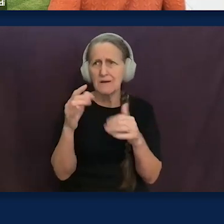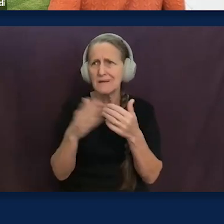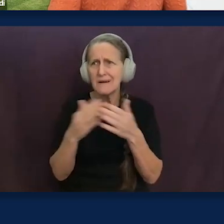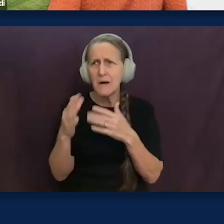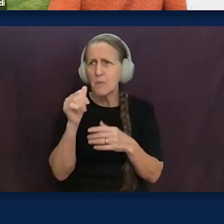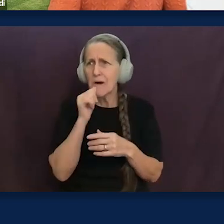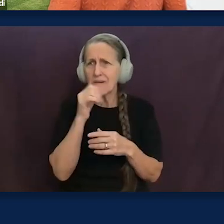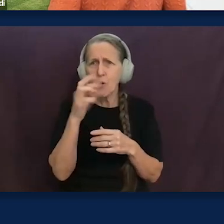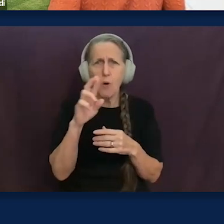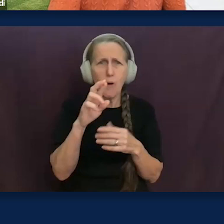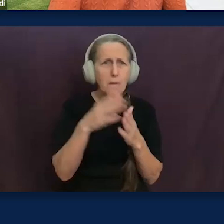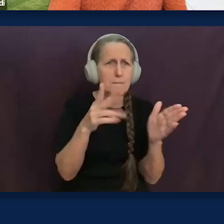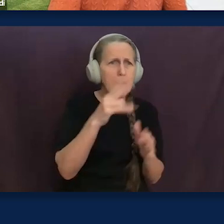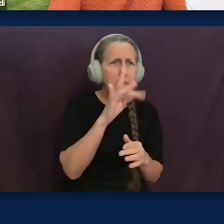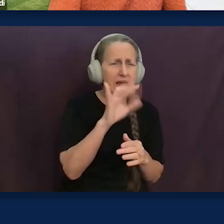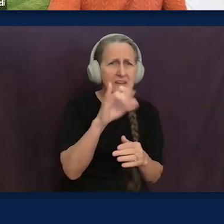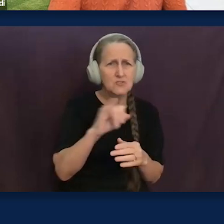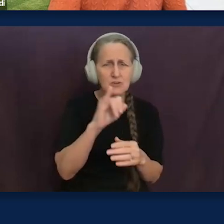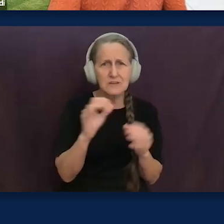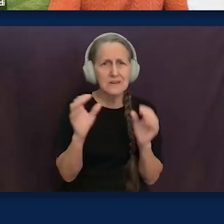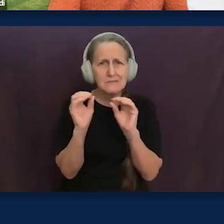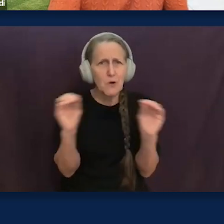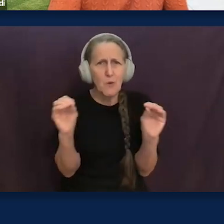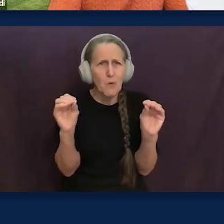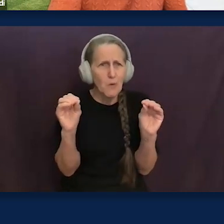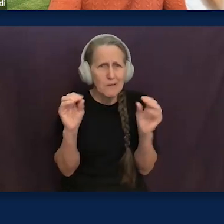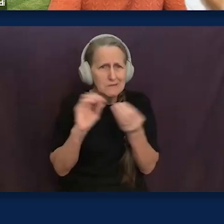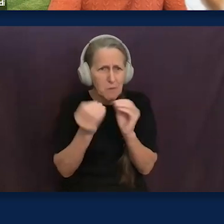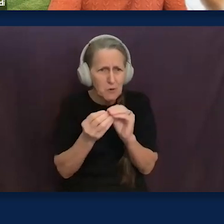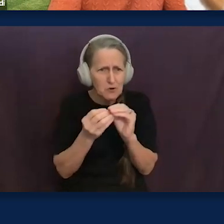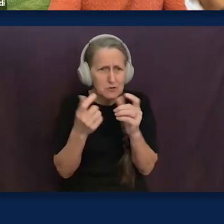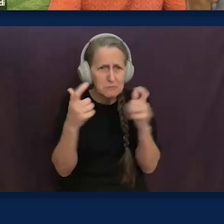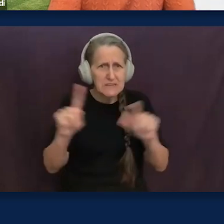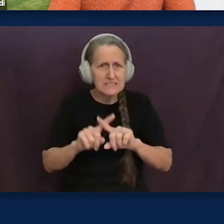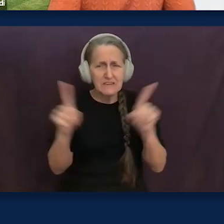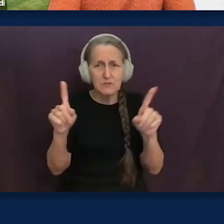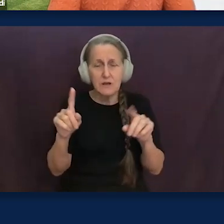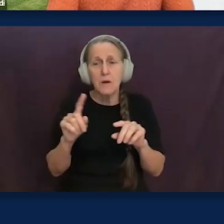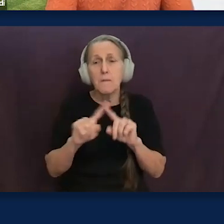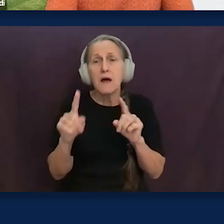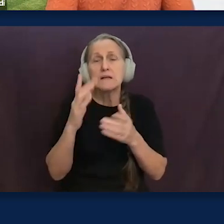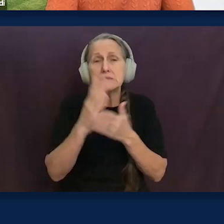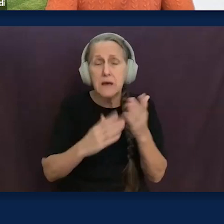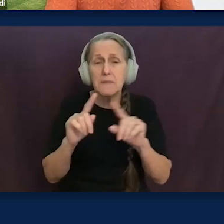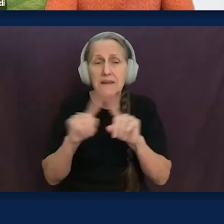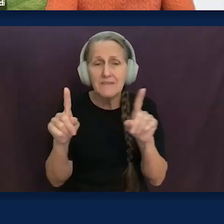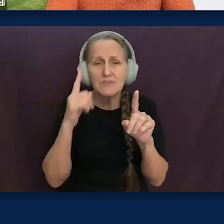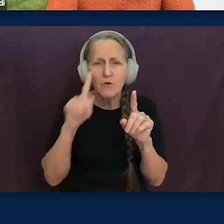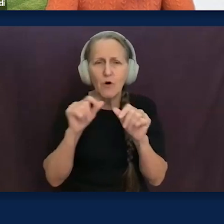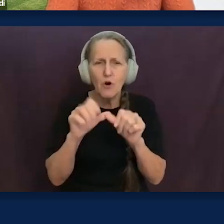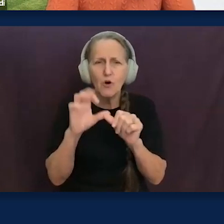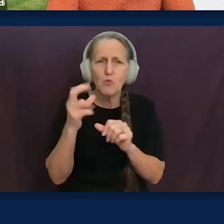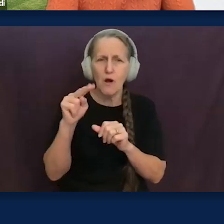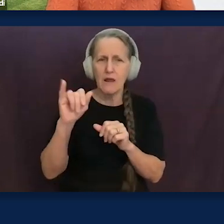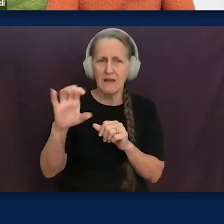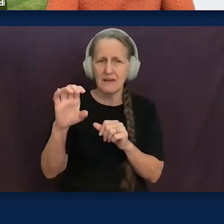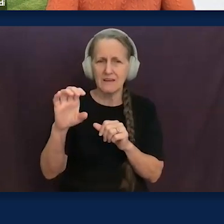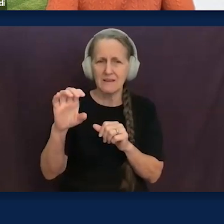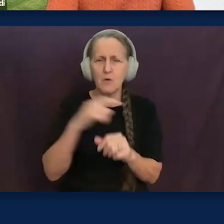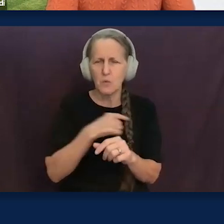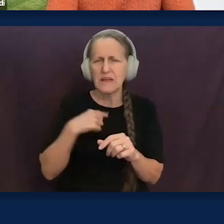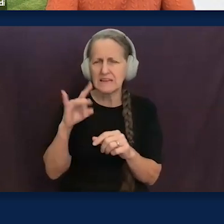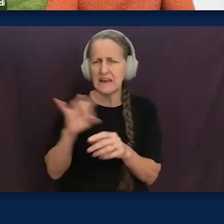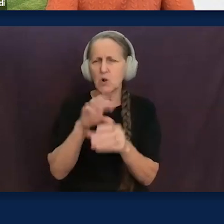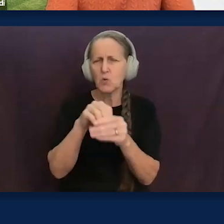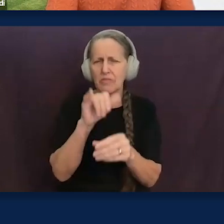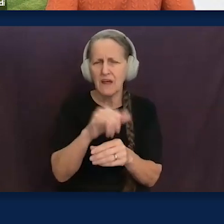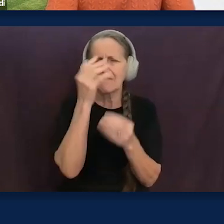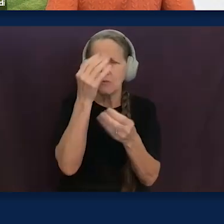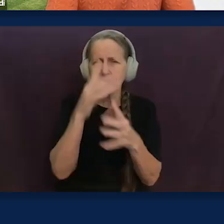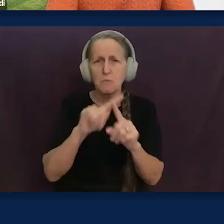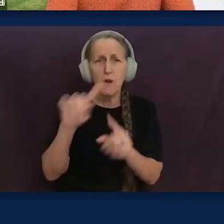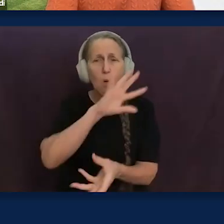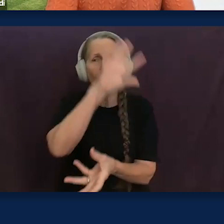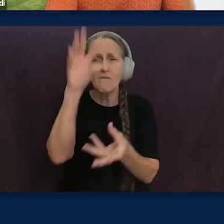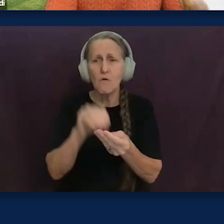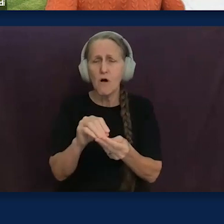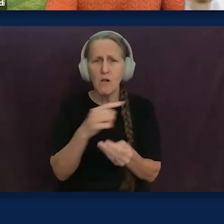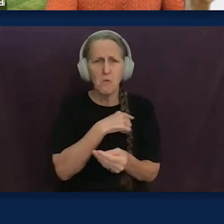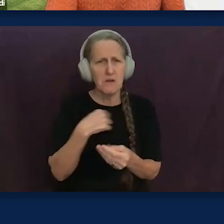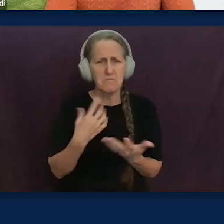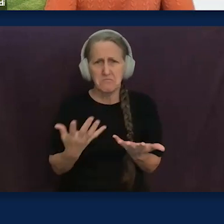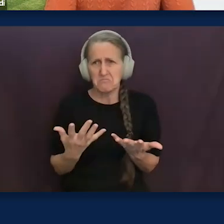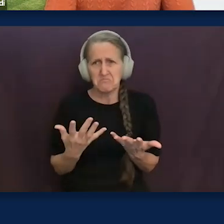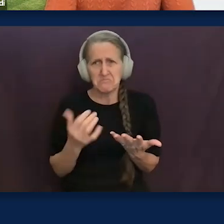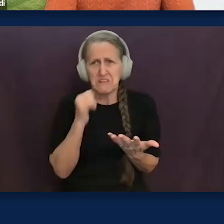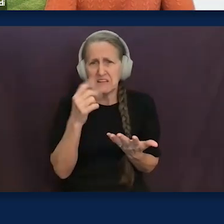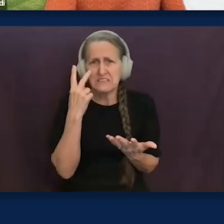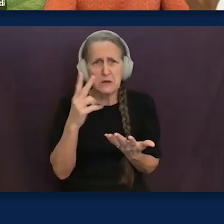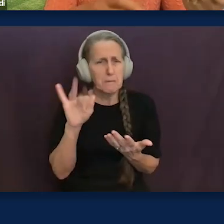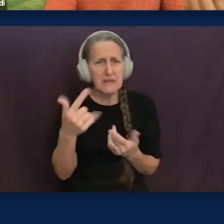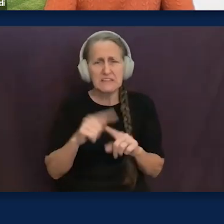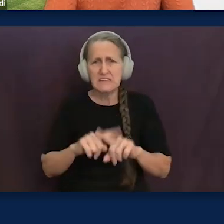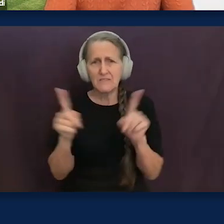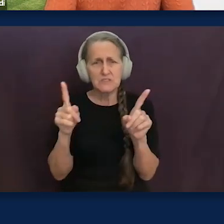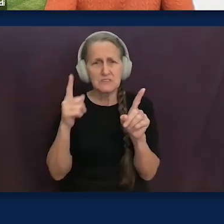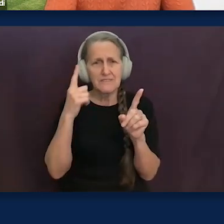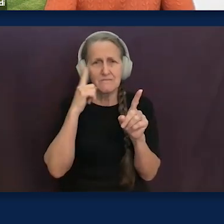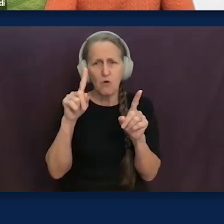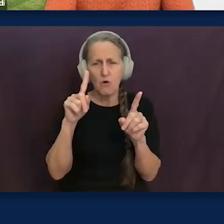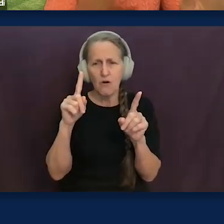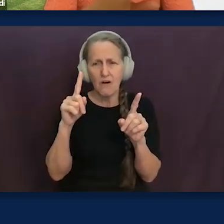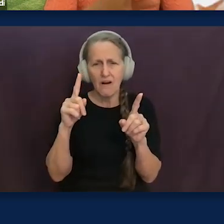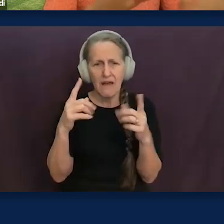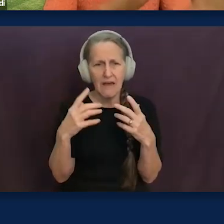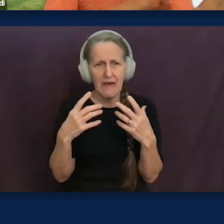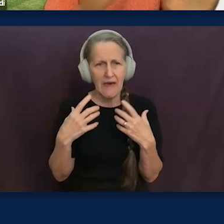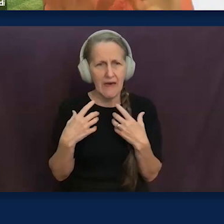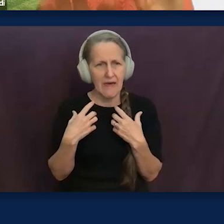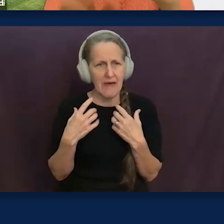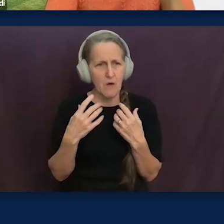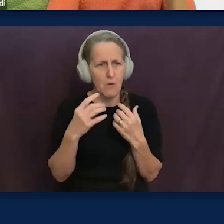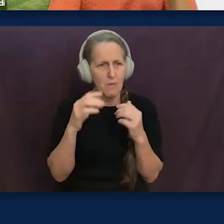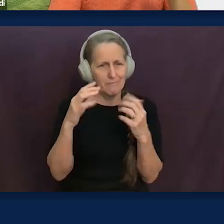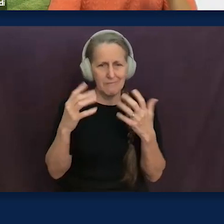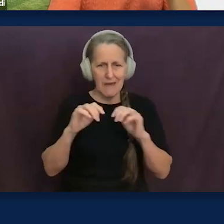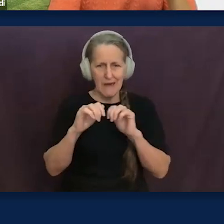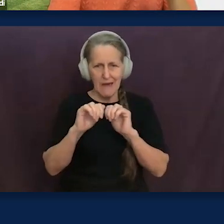There's no statistical difference. There are some differences in the specific chronic conditions that we also included in our model, but overall we didn't see large differences in health status of these people with private versus public insurance.